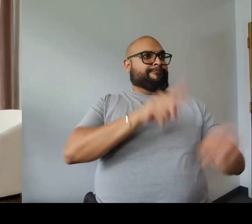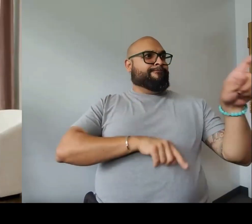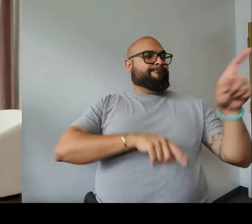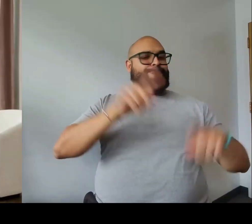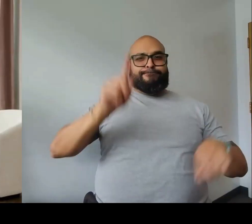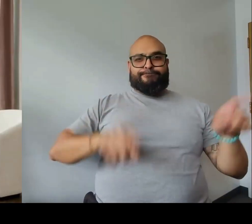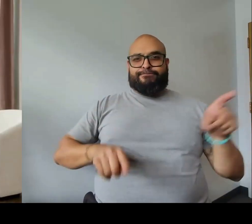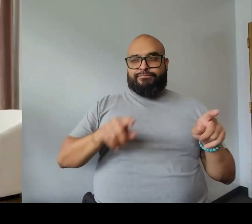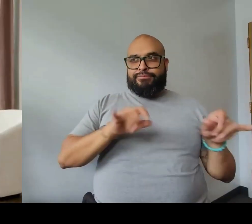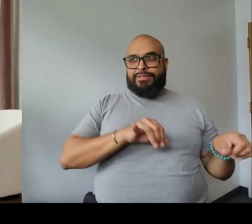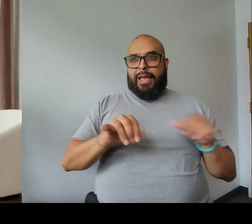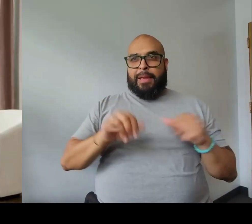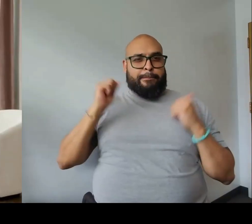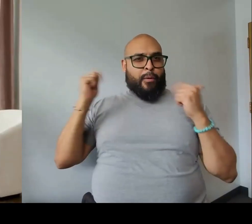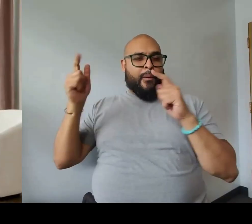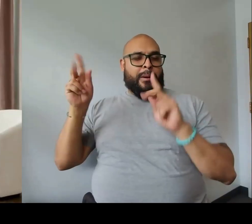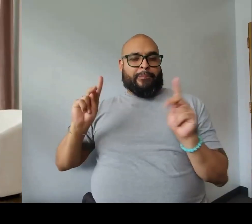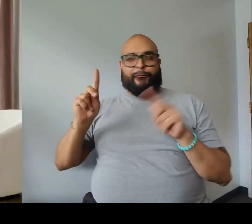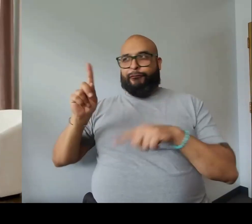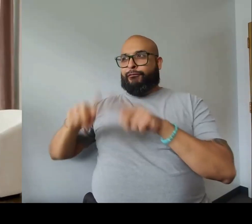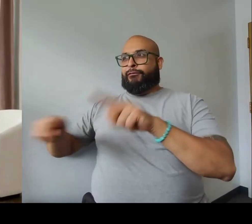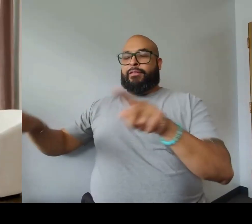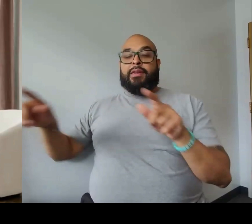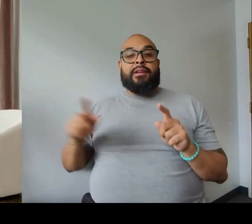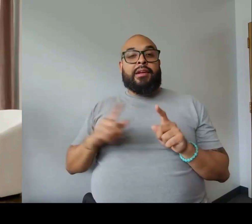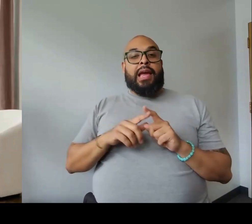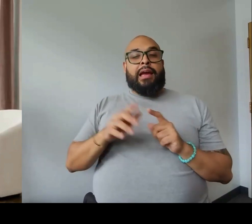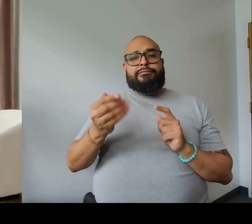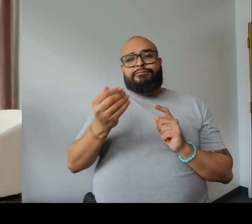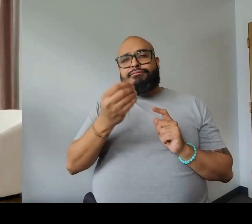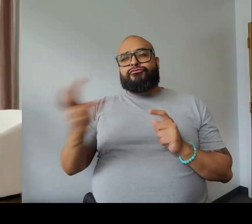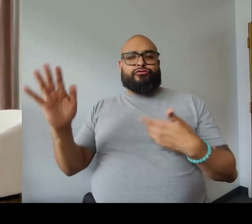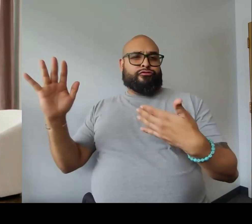There's gonna be, a variety of needs and a spectrum of things you're gonna be looking for.